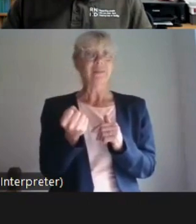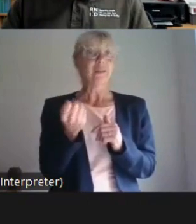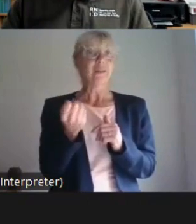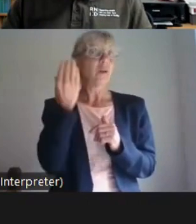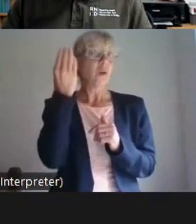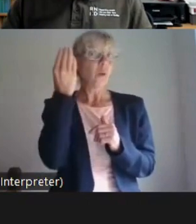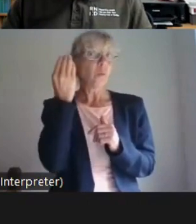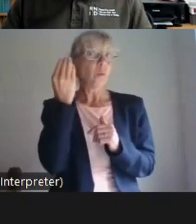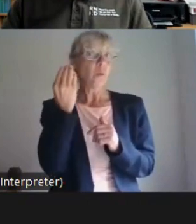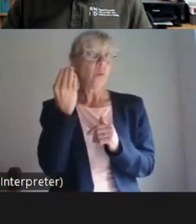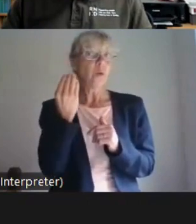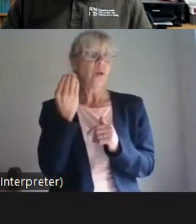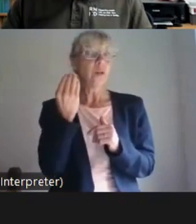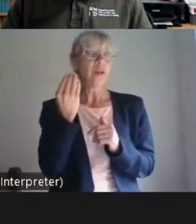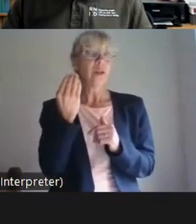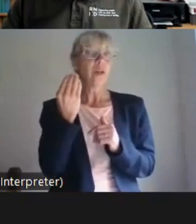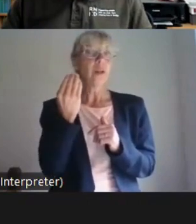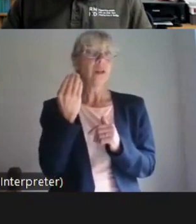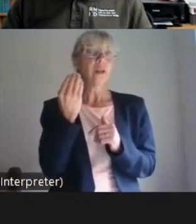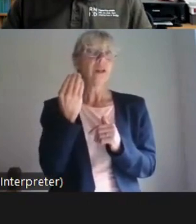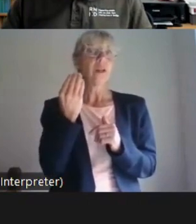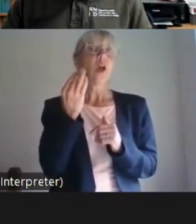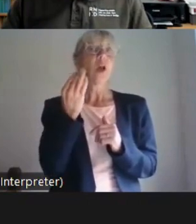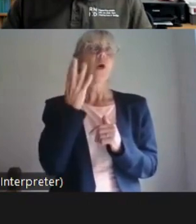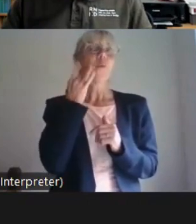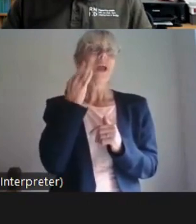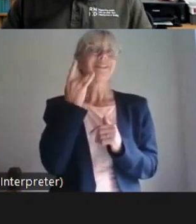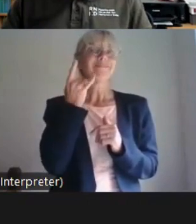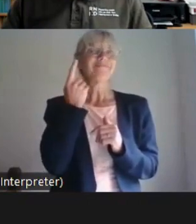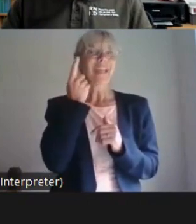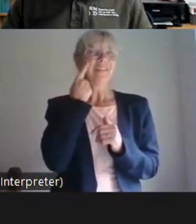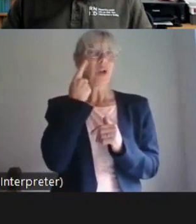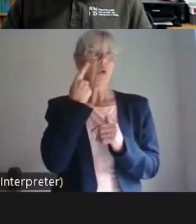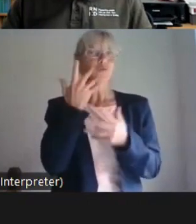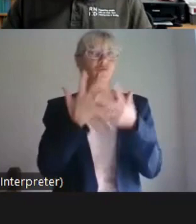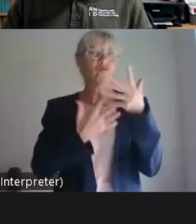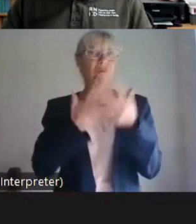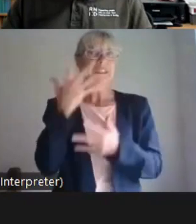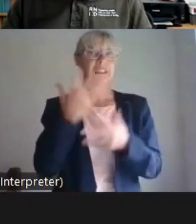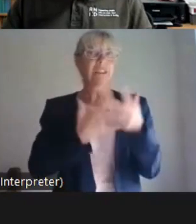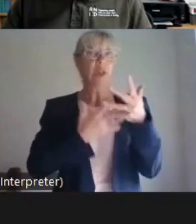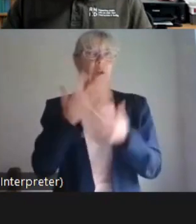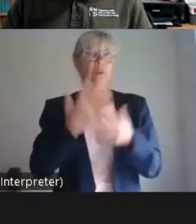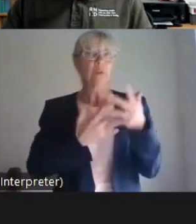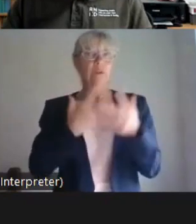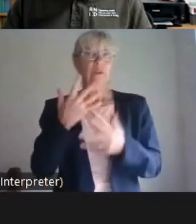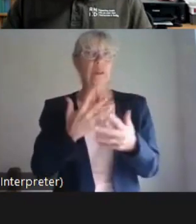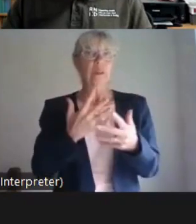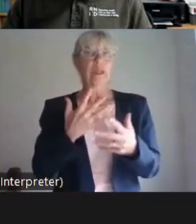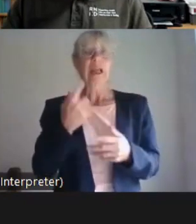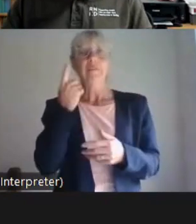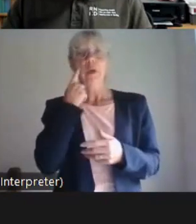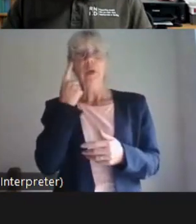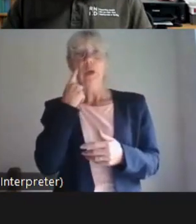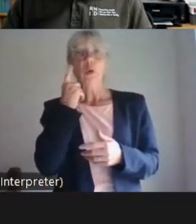however when we look at the results it depends on what we're looking at both ears or or one one year